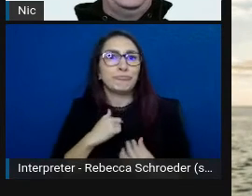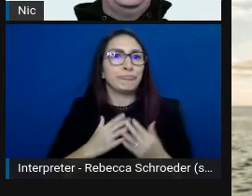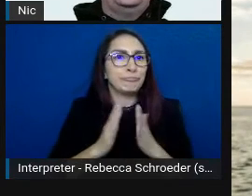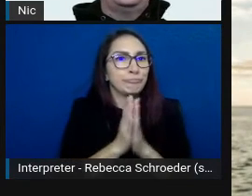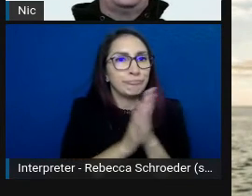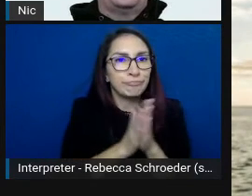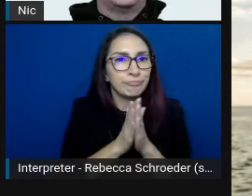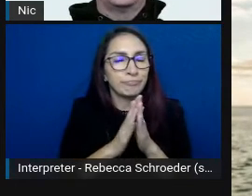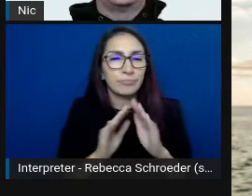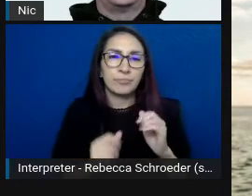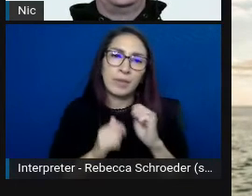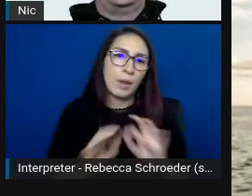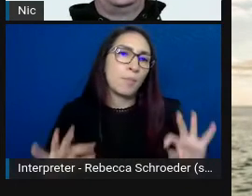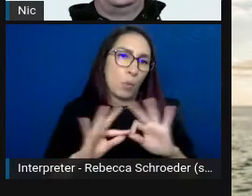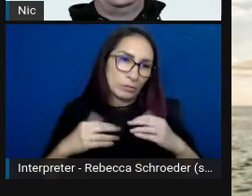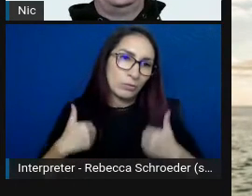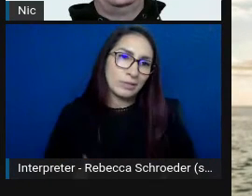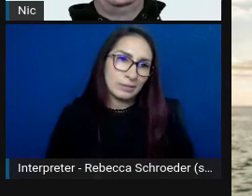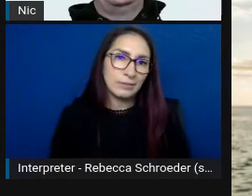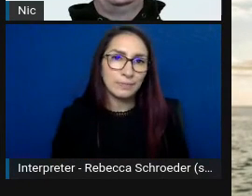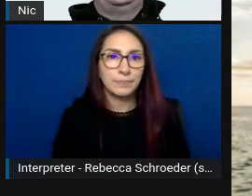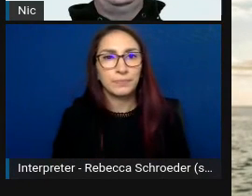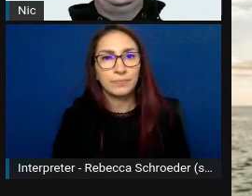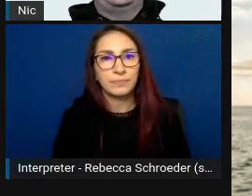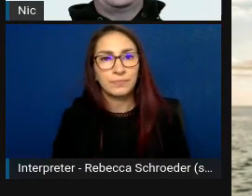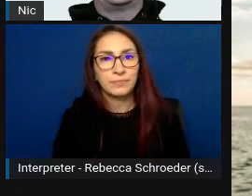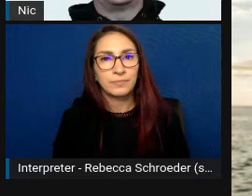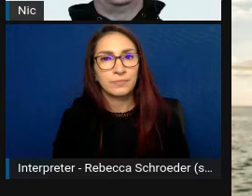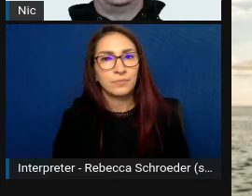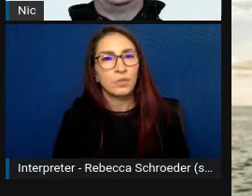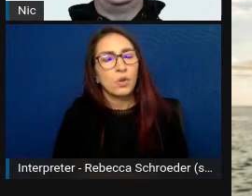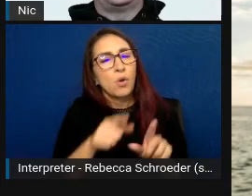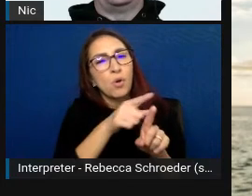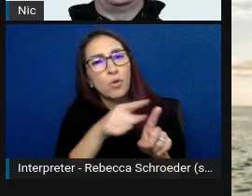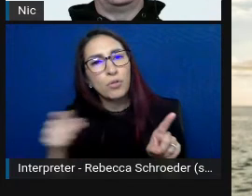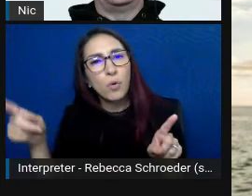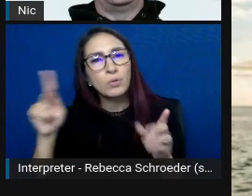In those projects, we need accessibility champions.